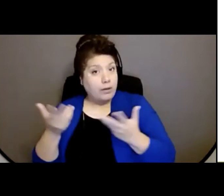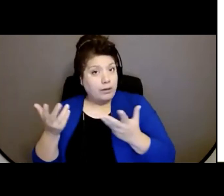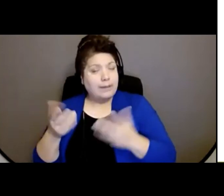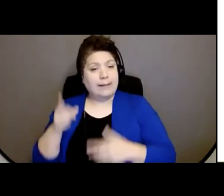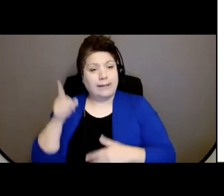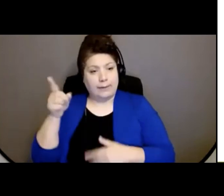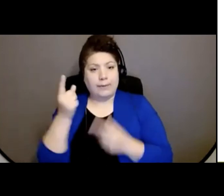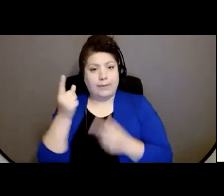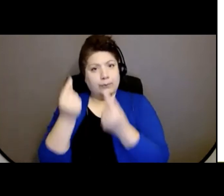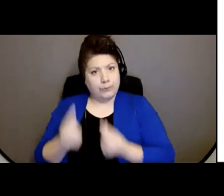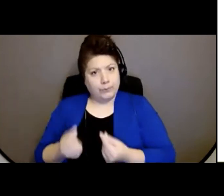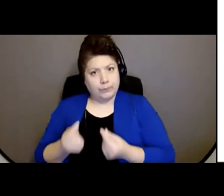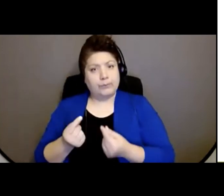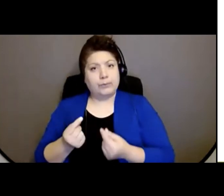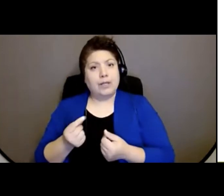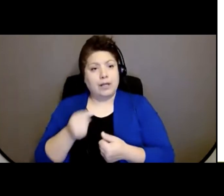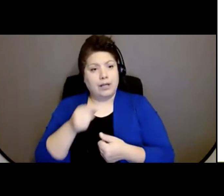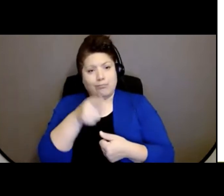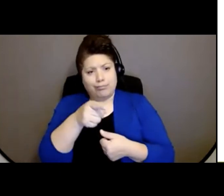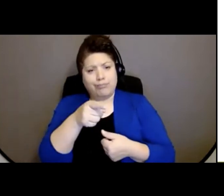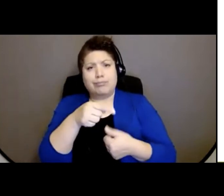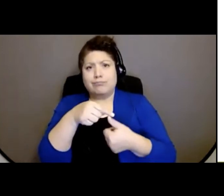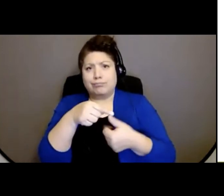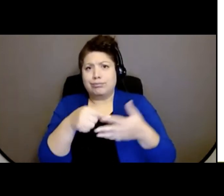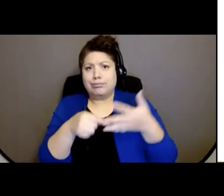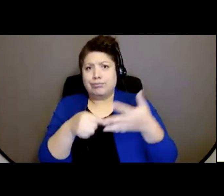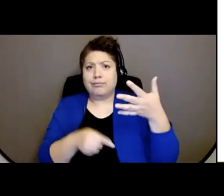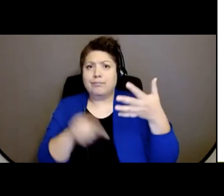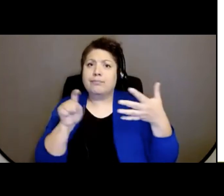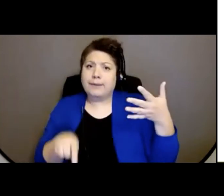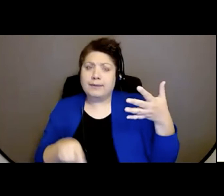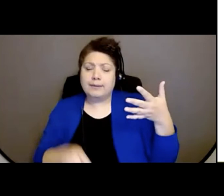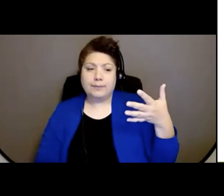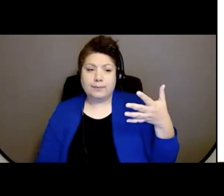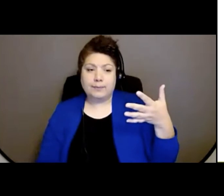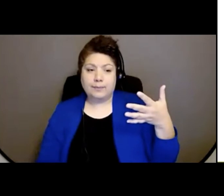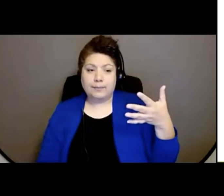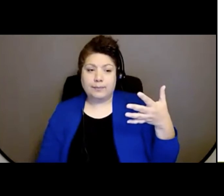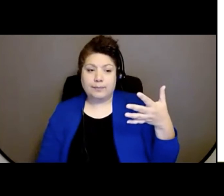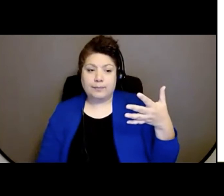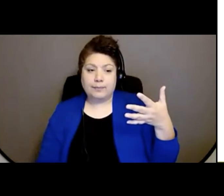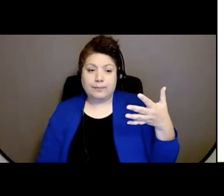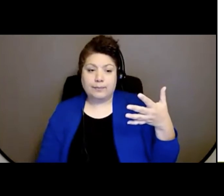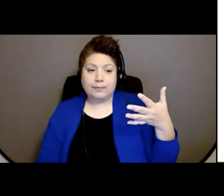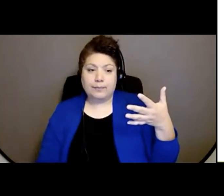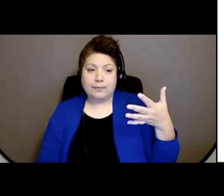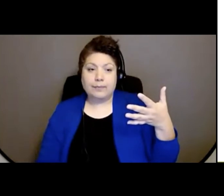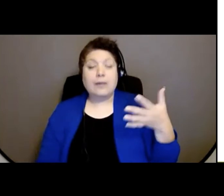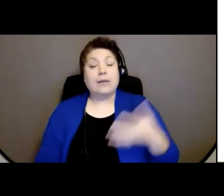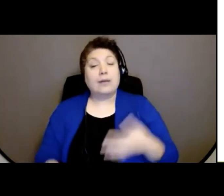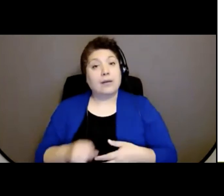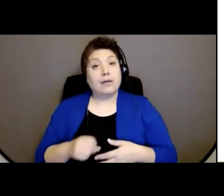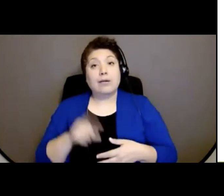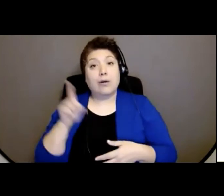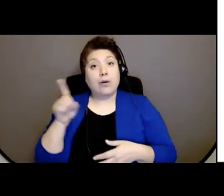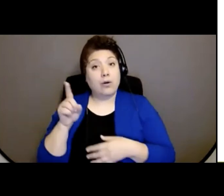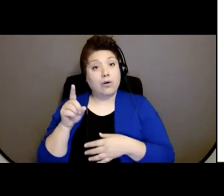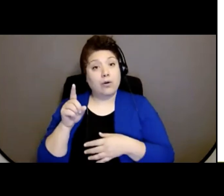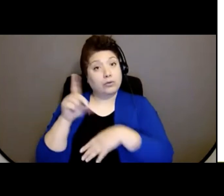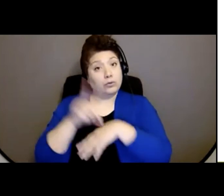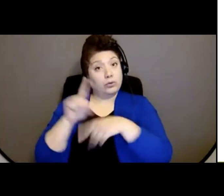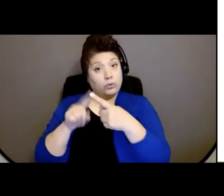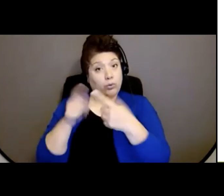THAT ARE INCLUDED UNDER, UNDER THIS SLIDE. UNDER THE CODE THE EMPLOYER HAS A LEGAL DUTY